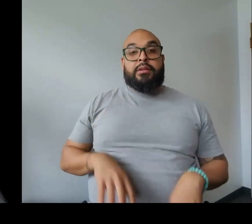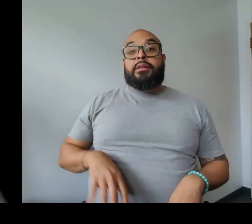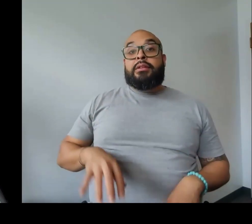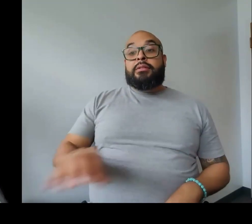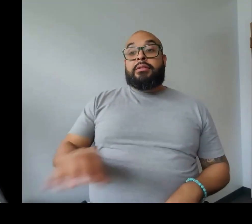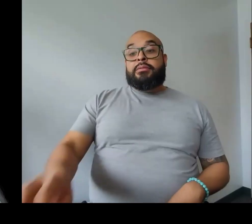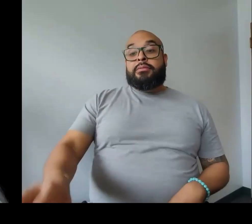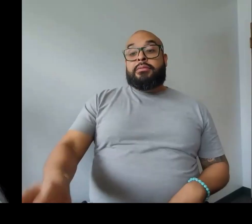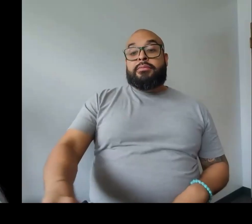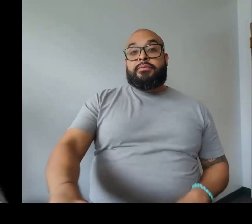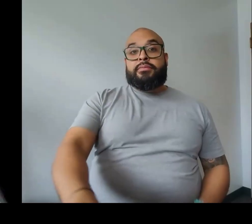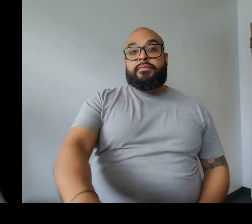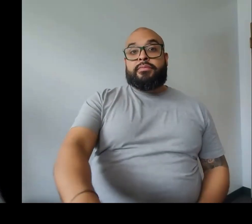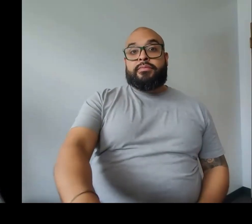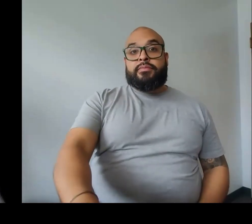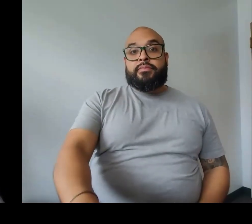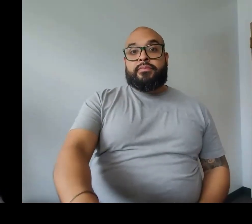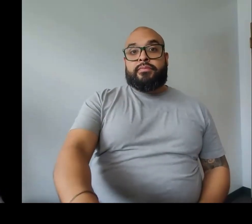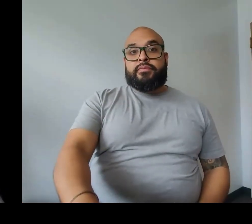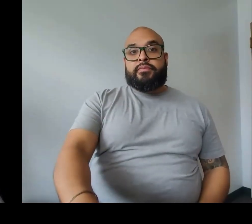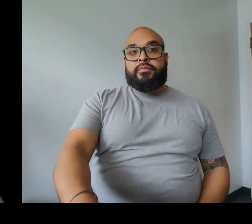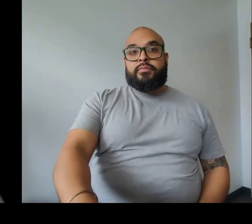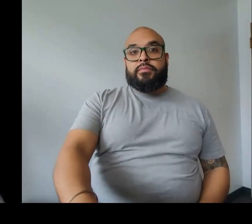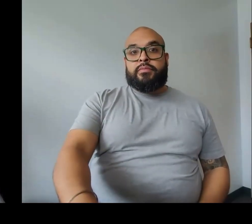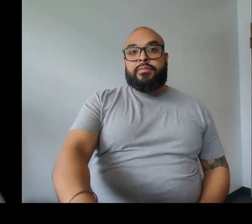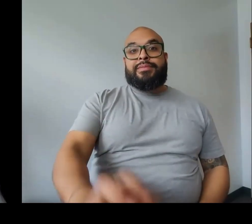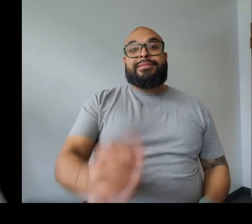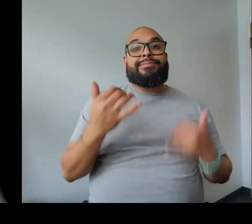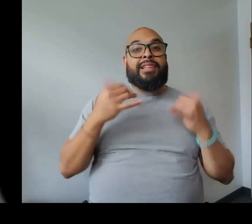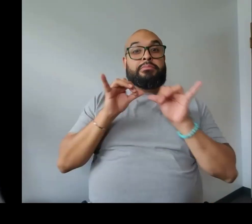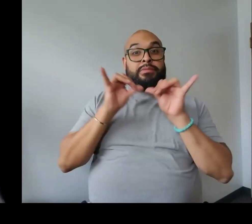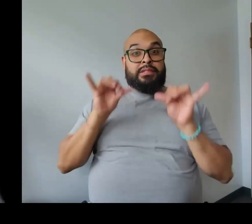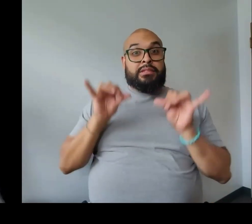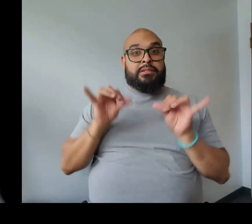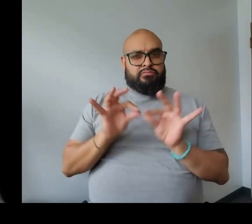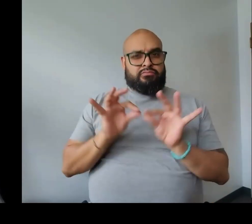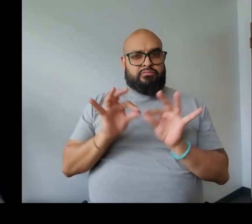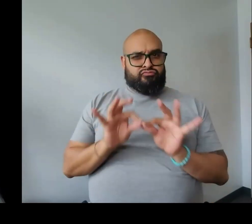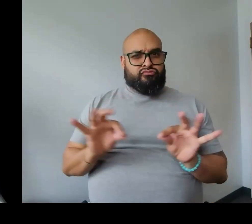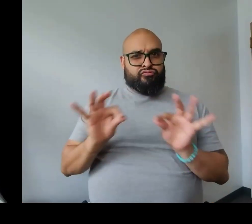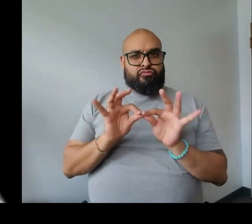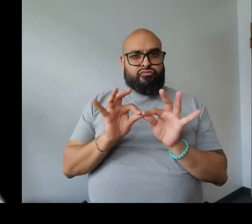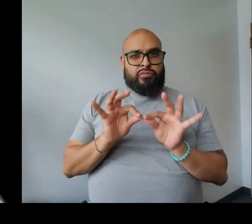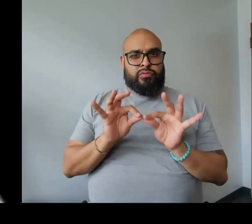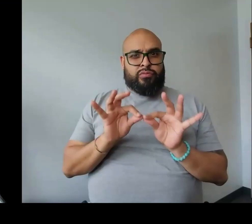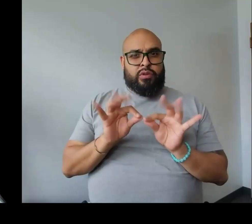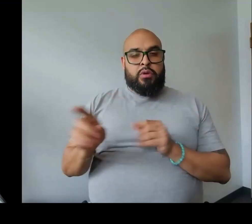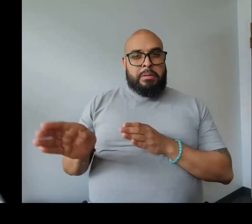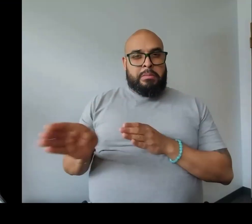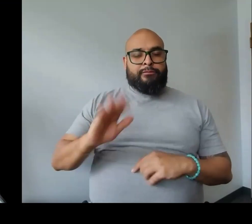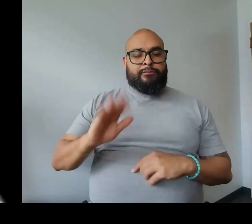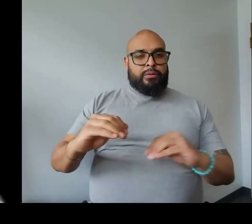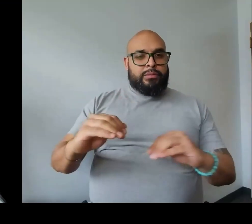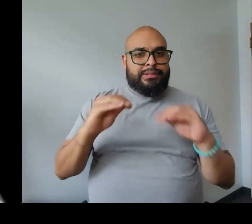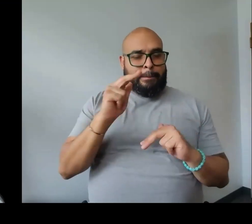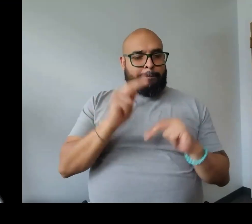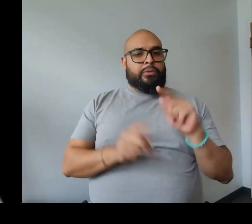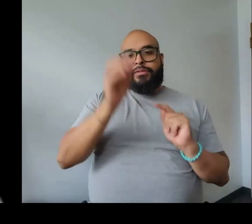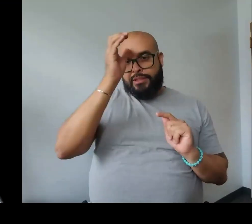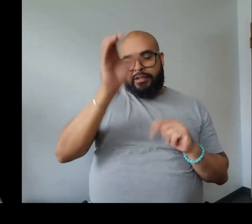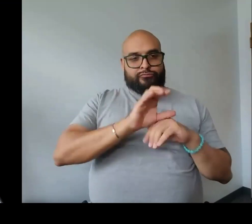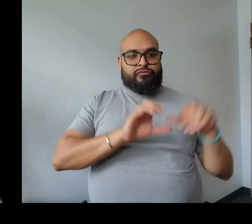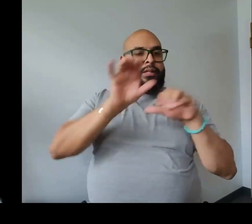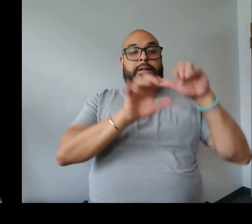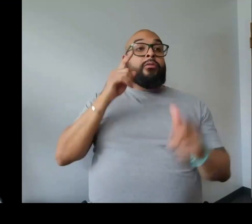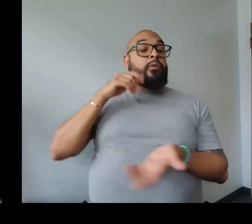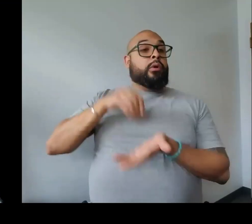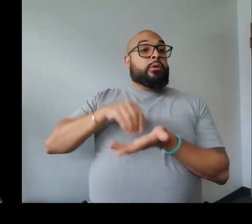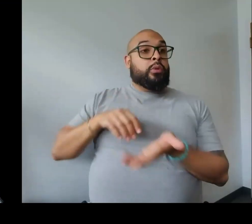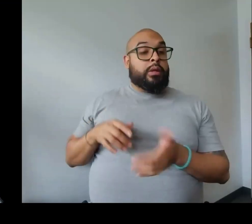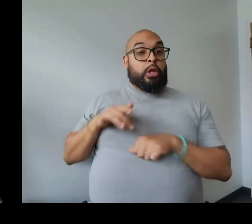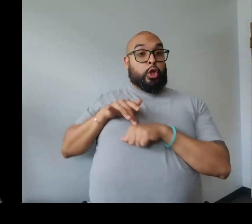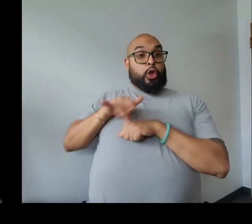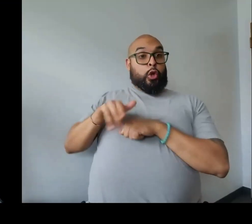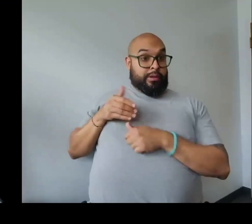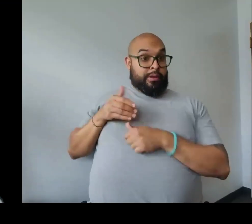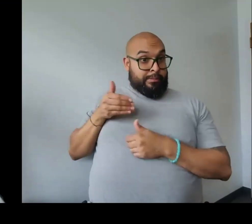You're really going to plan that teaching and you're going to build the concepts on top of each other so that the students aren't given, especially when they're earlier on in the reading process, they aren't given